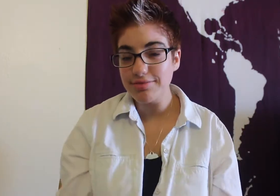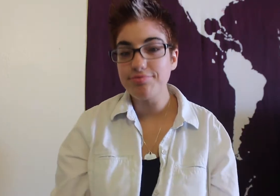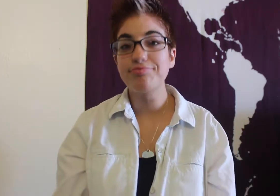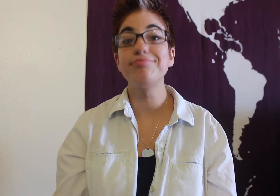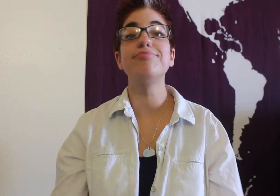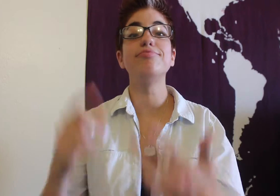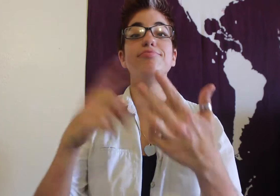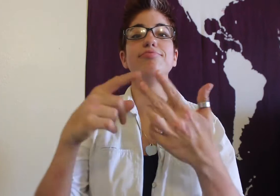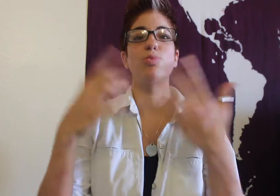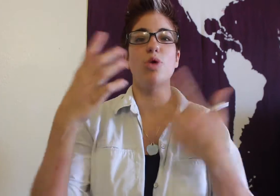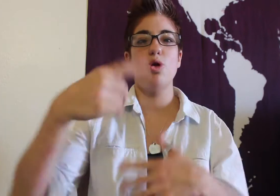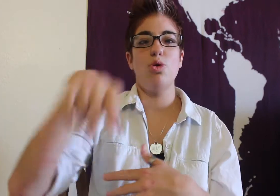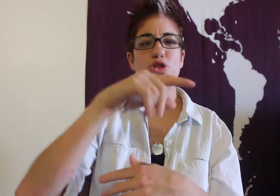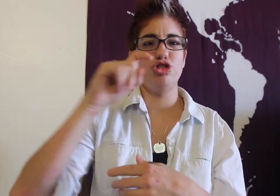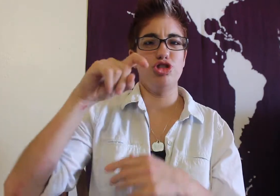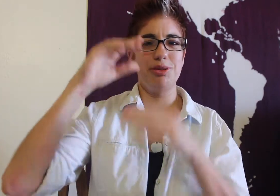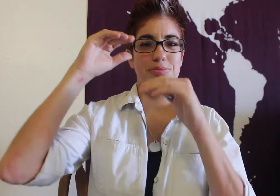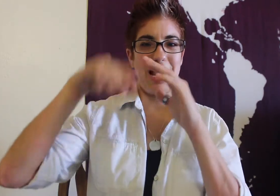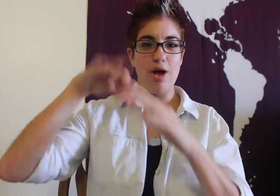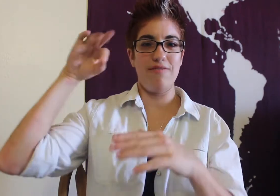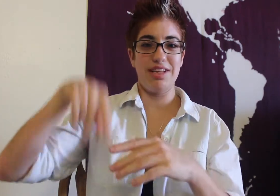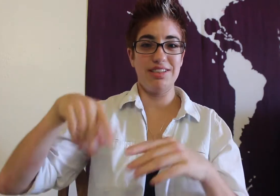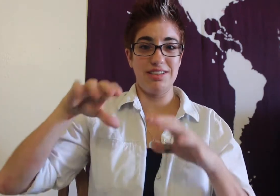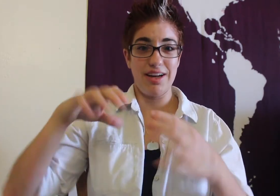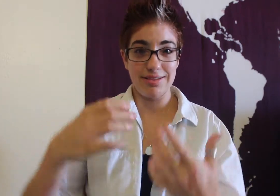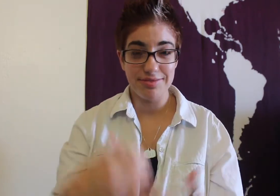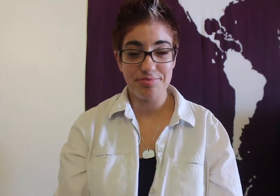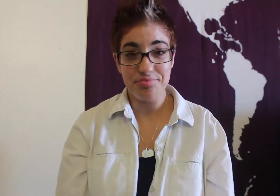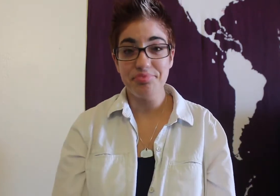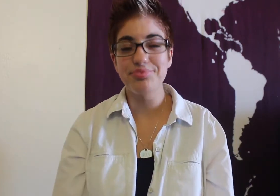and what you will get out of this class.